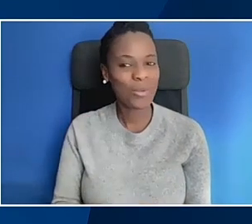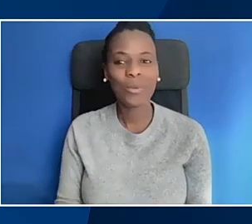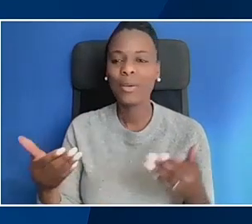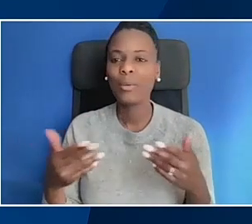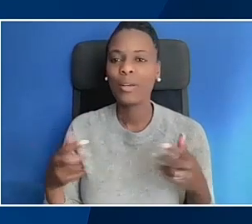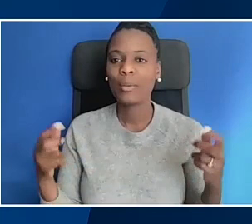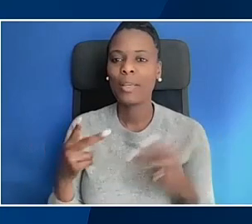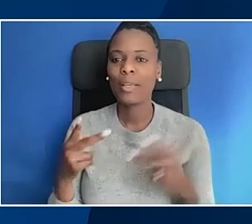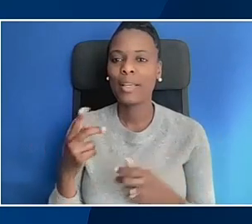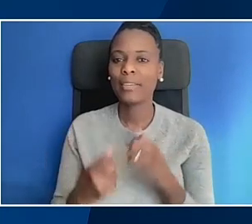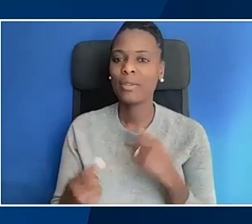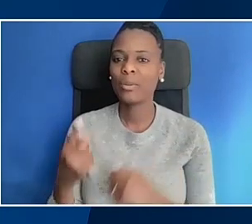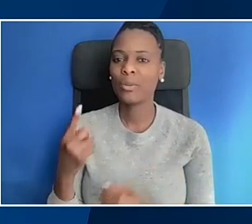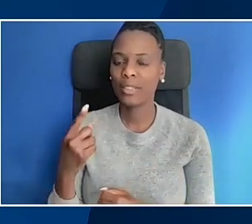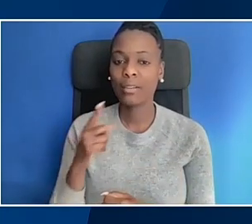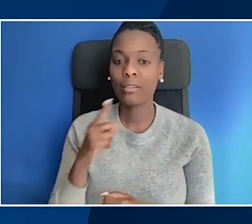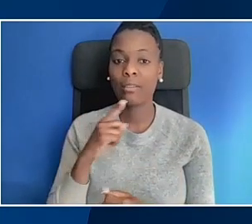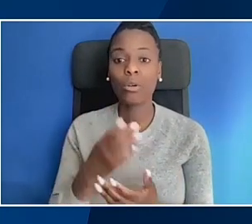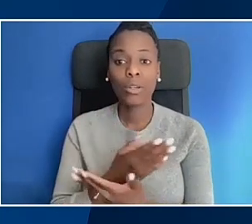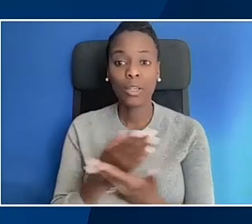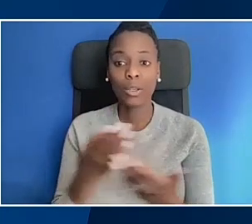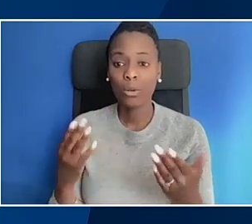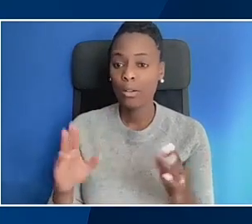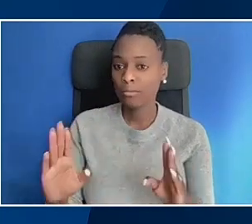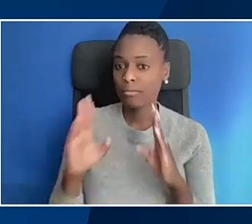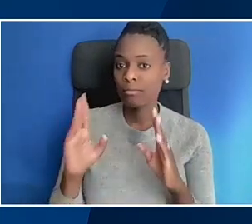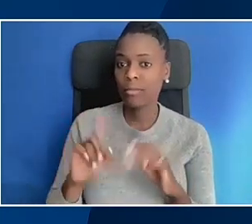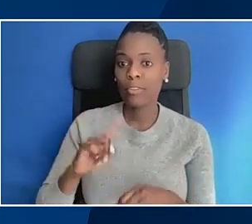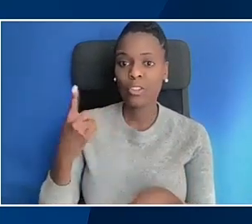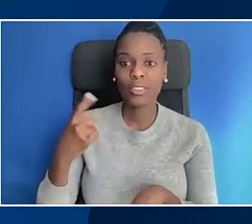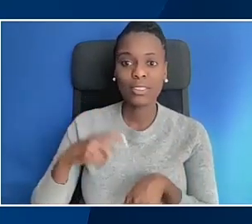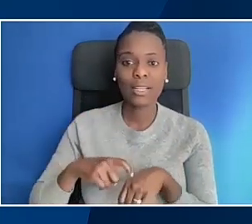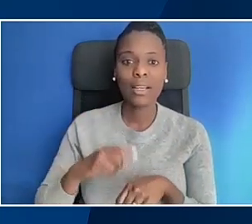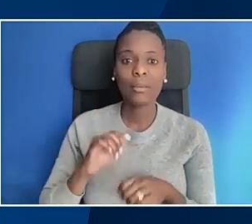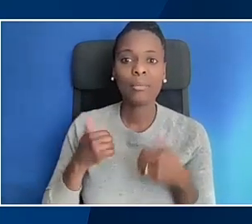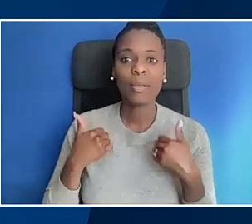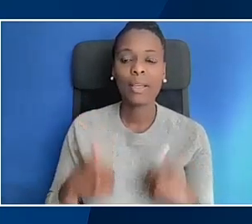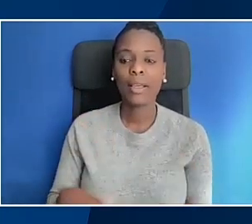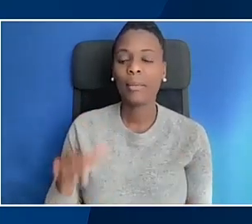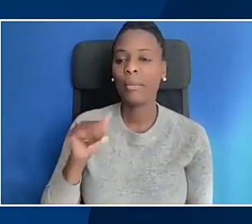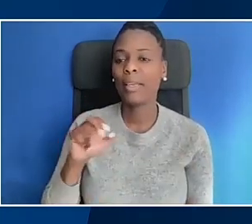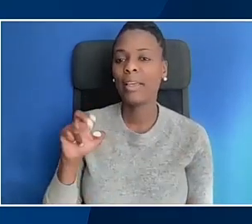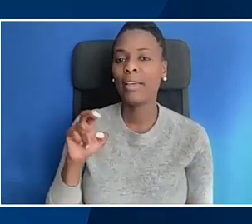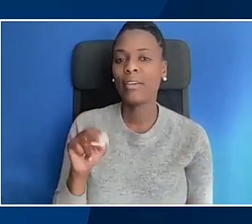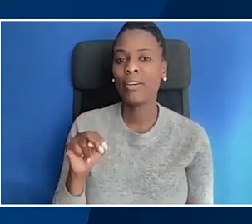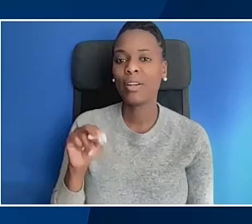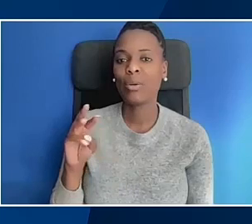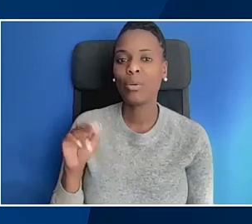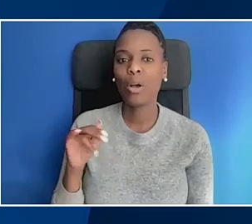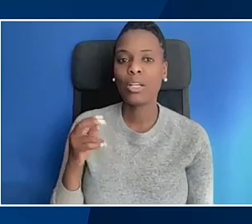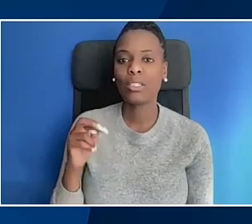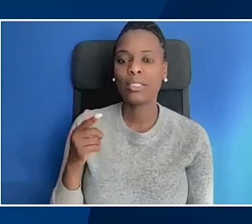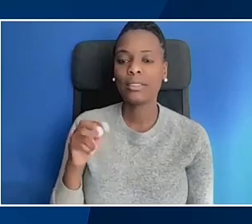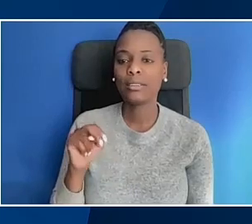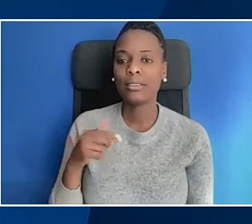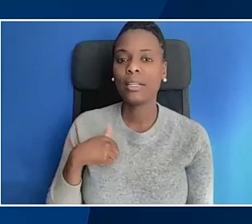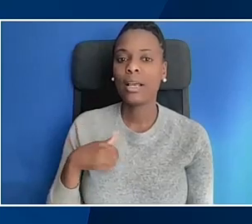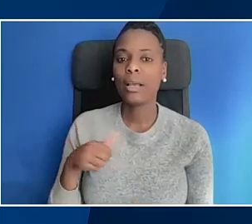For those tuning in for the first time, my name is Aaron Washington again, and I'll be the subcommittee team lead. So welcome to day two, the final day of